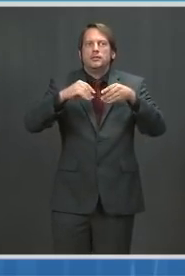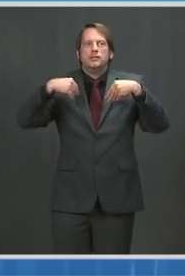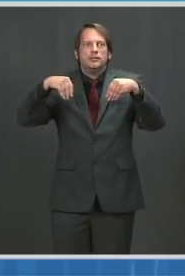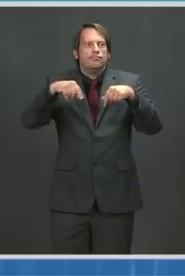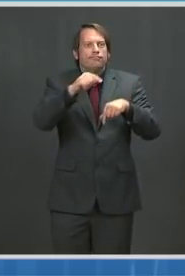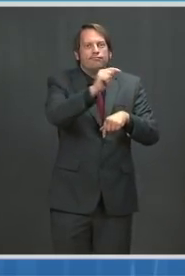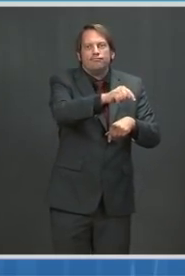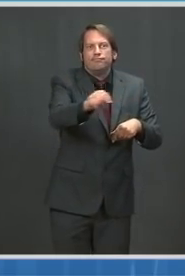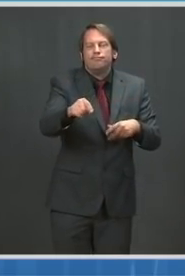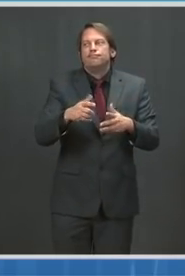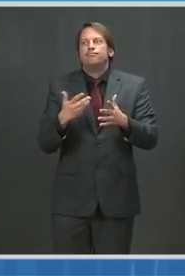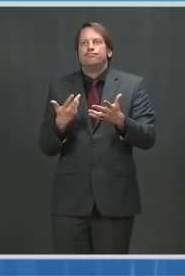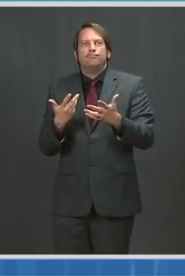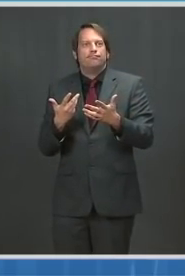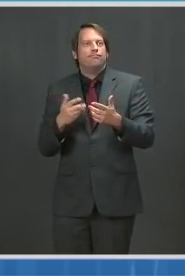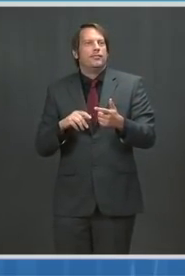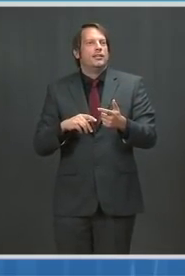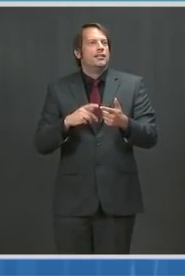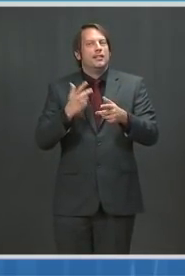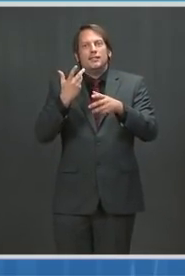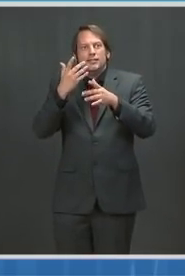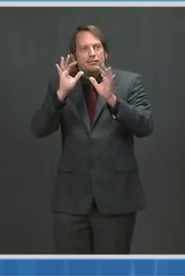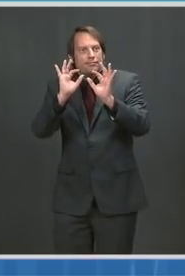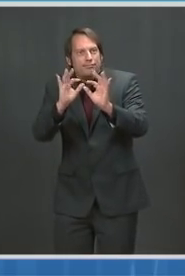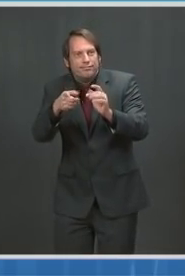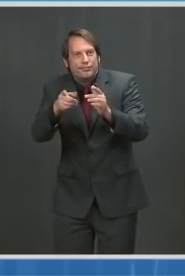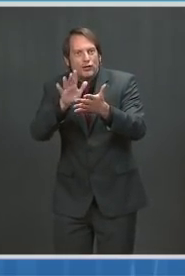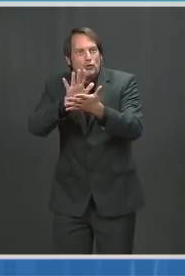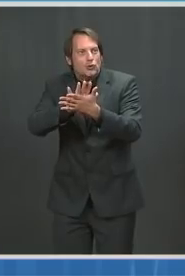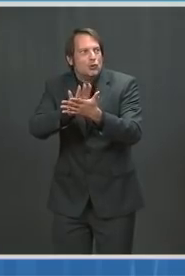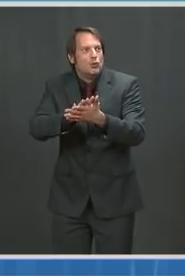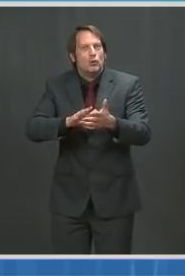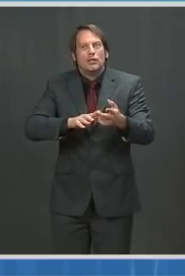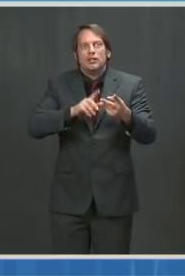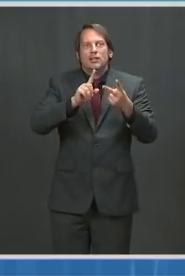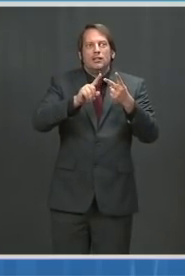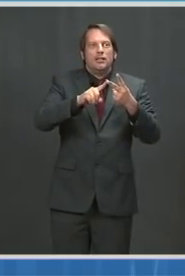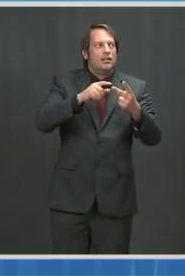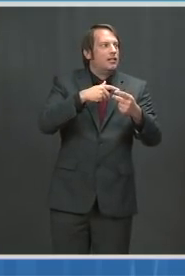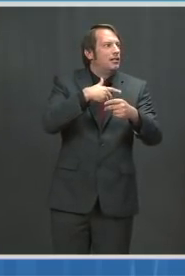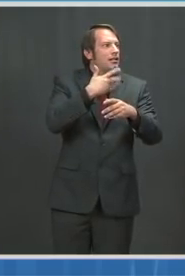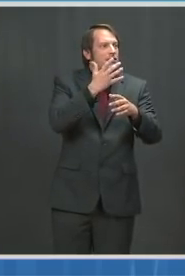and childcare workers during the month of March. As the President announced yesterday,